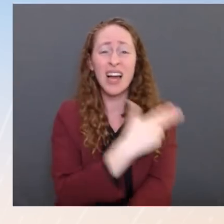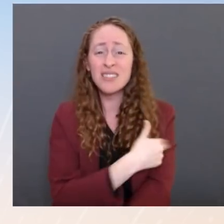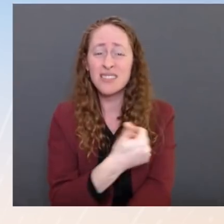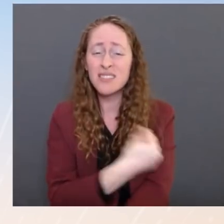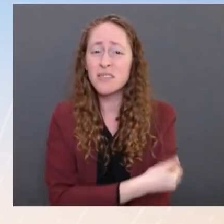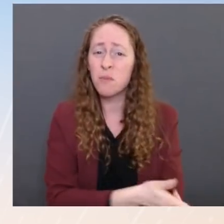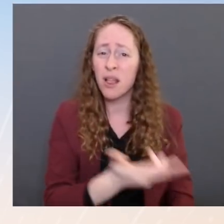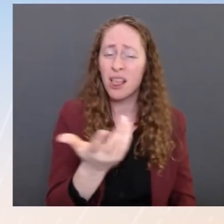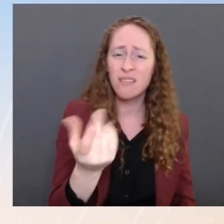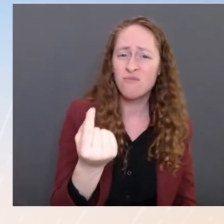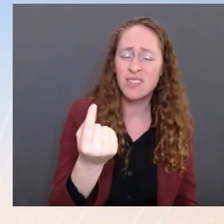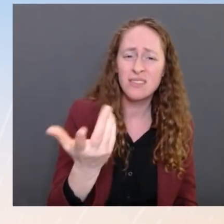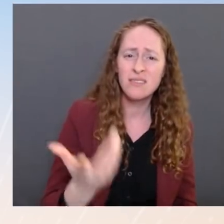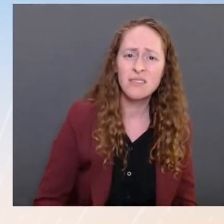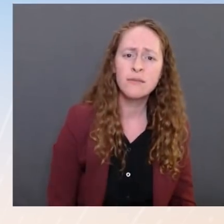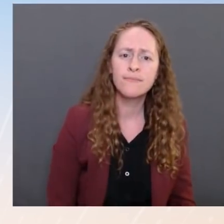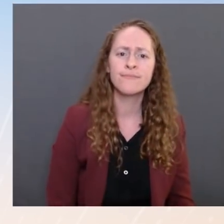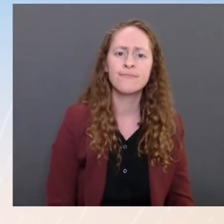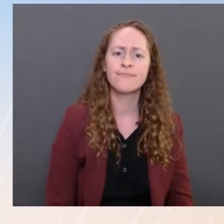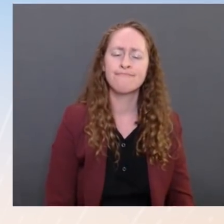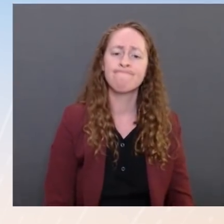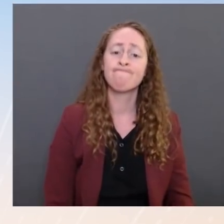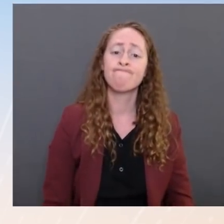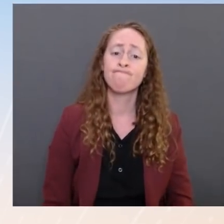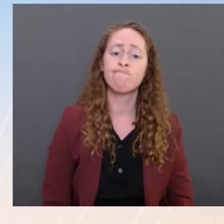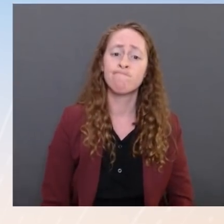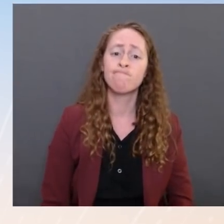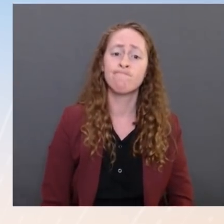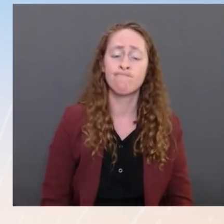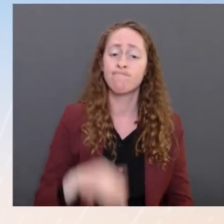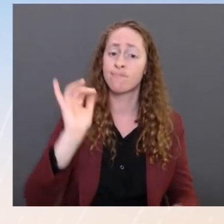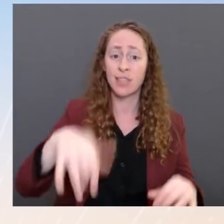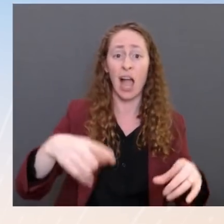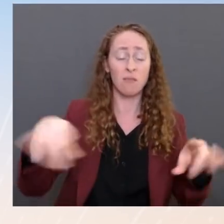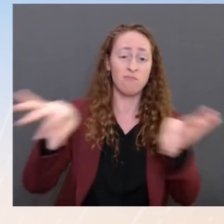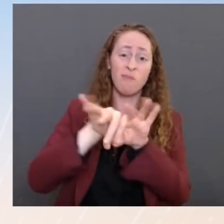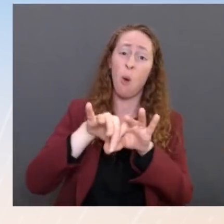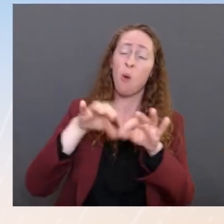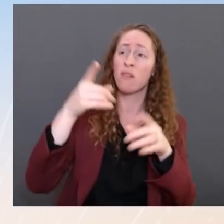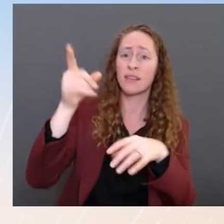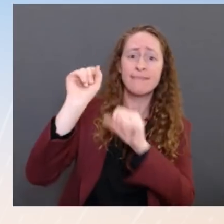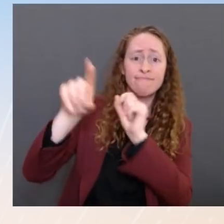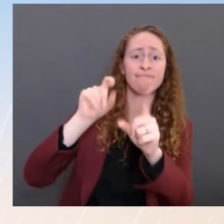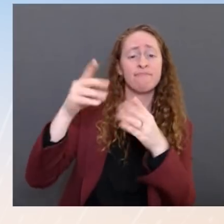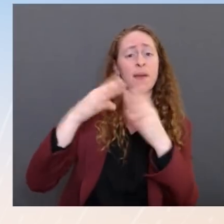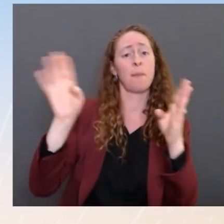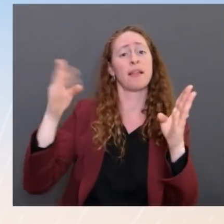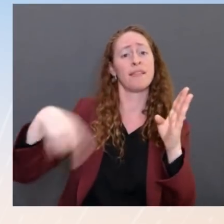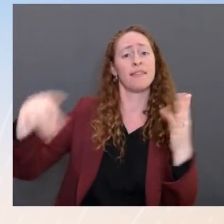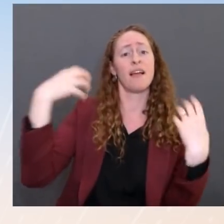public health questions. But what I can report on here, or what I can convey to all of you, is what we're doing to address exactly that concern,